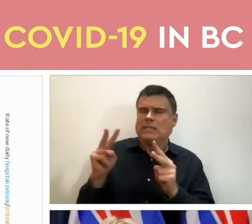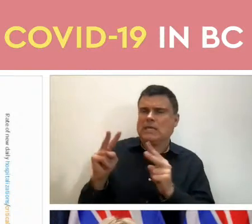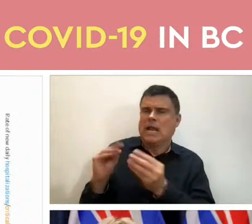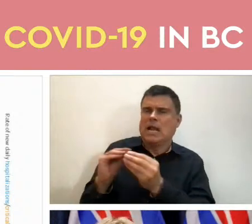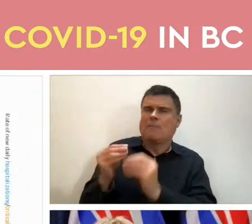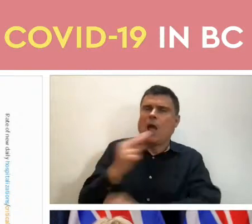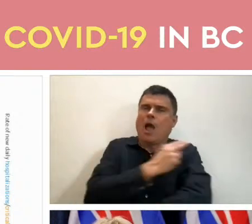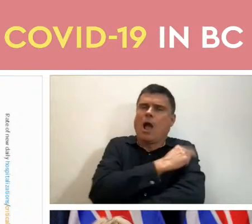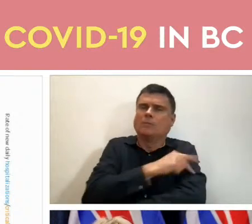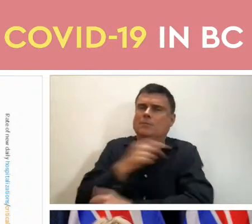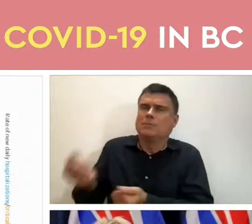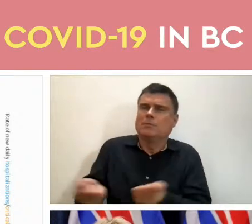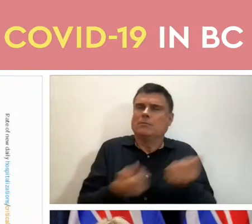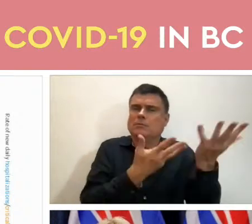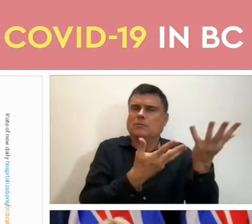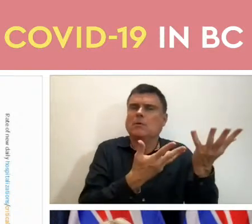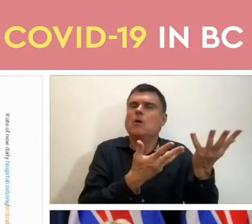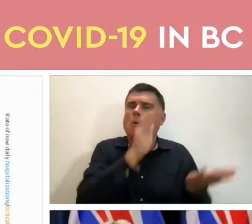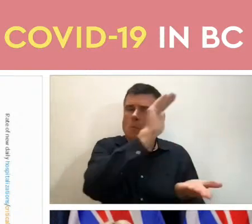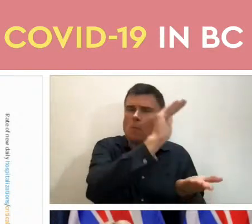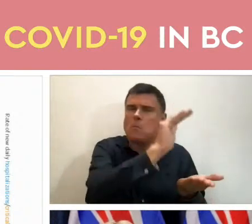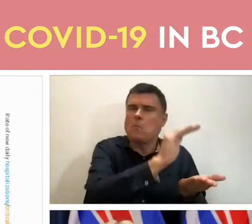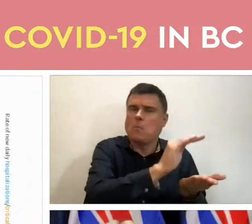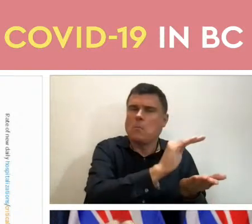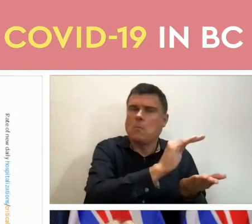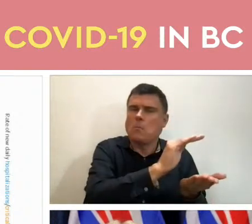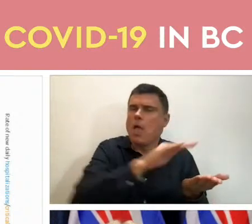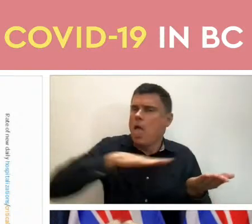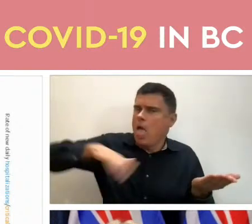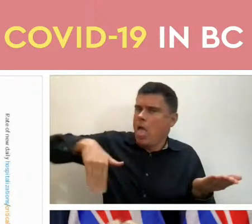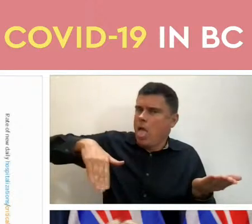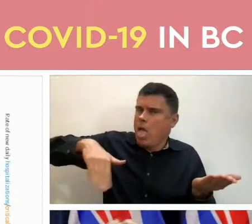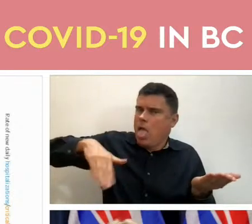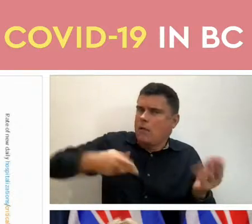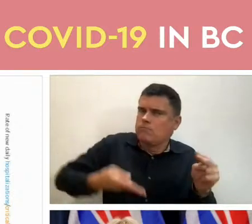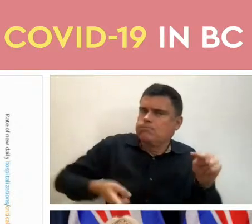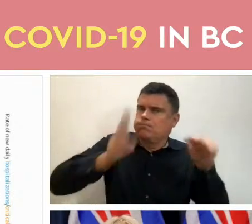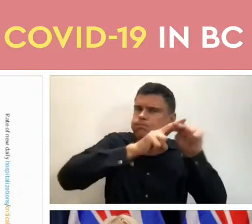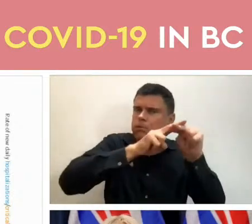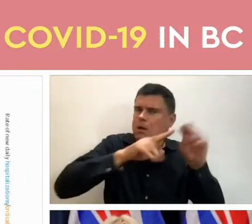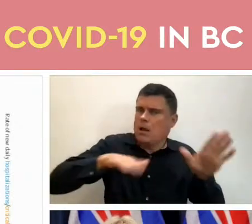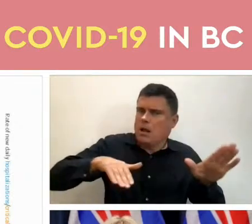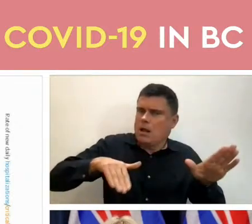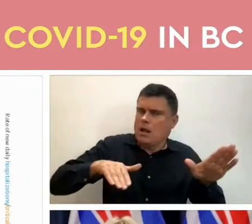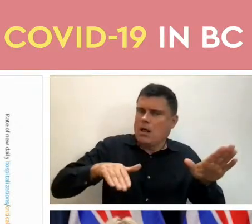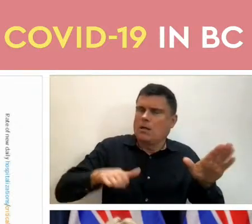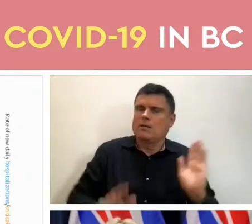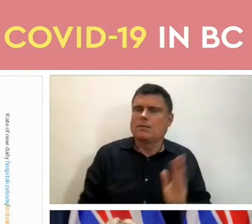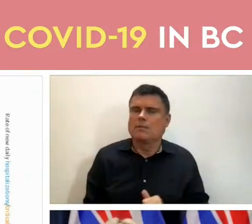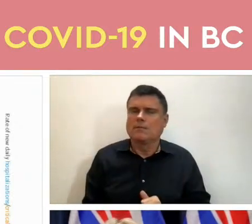who are unvaccinated or thankfully in vaccinated cases.